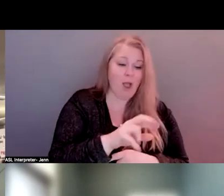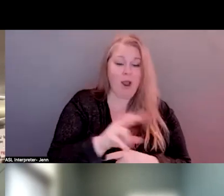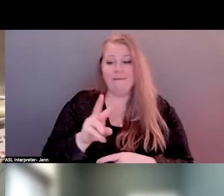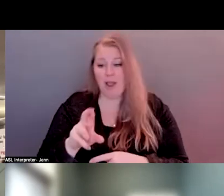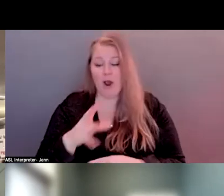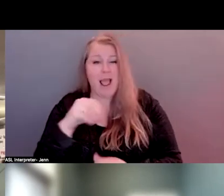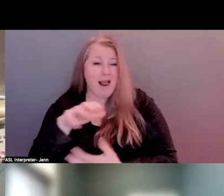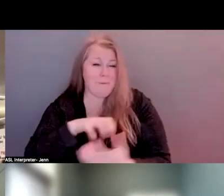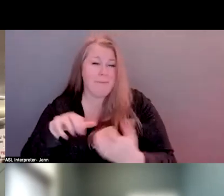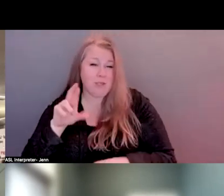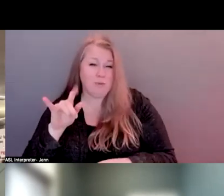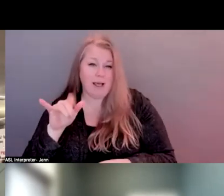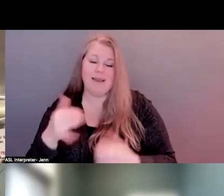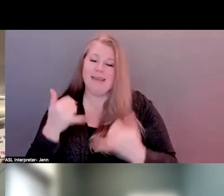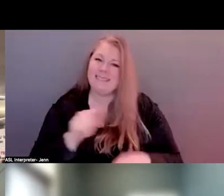They are still in its infancy.